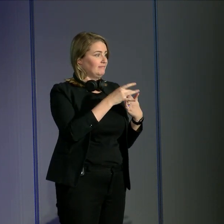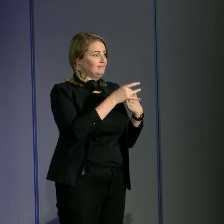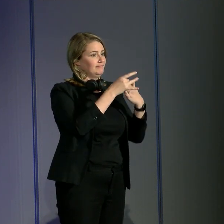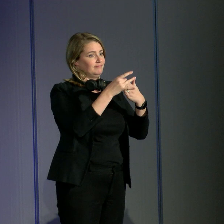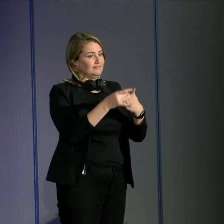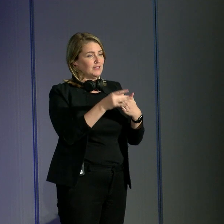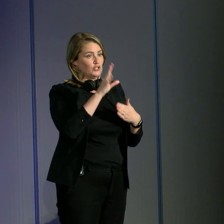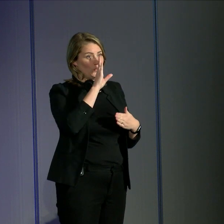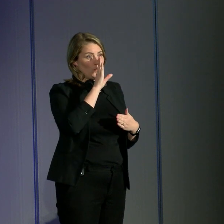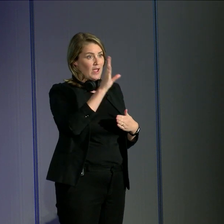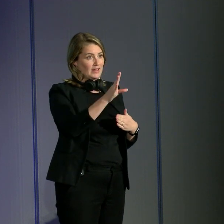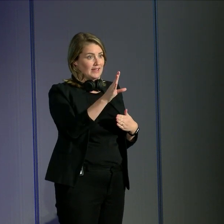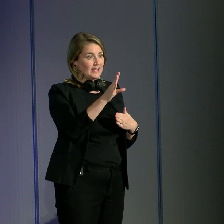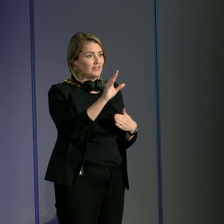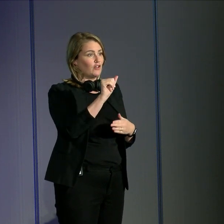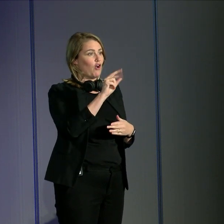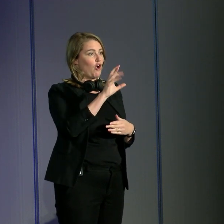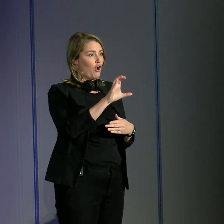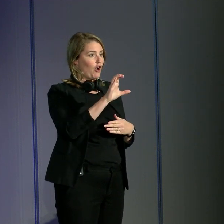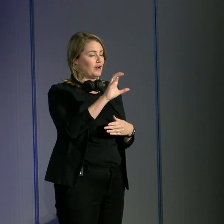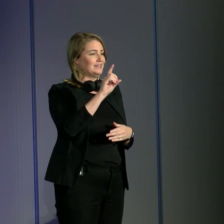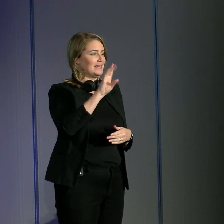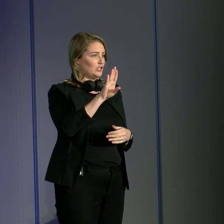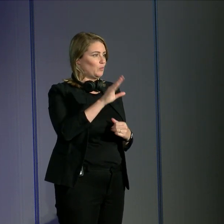into the ART dashboard.